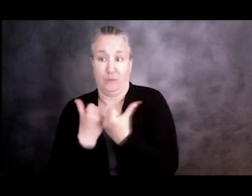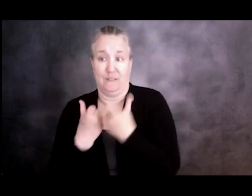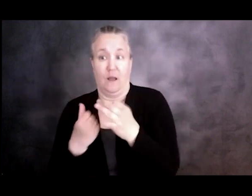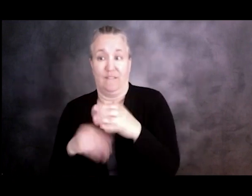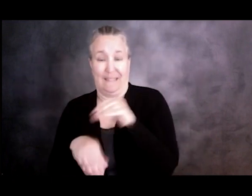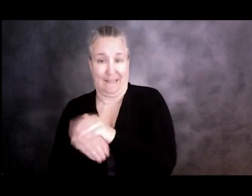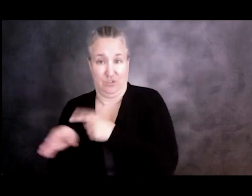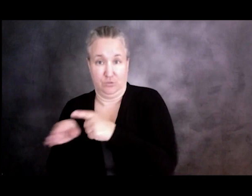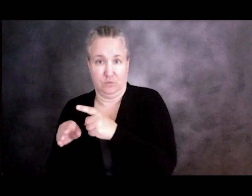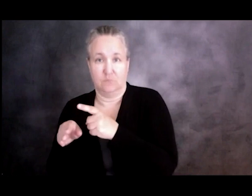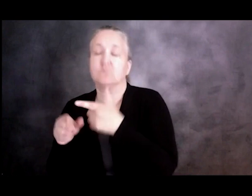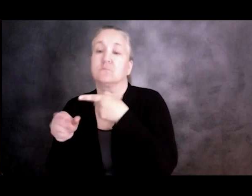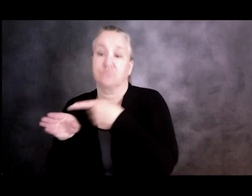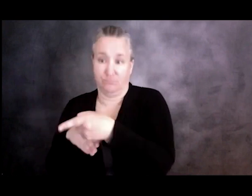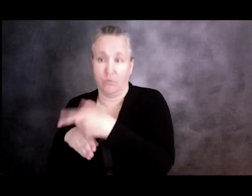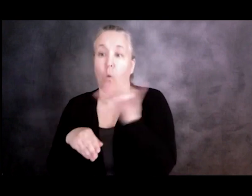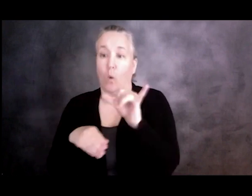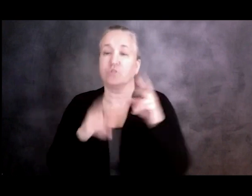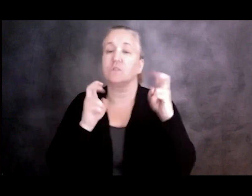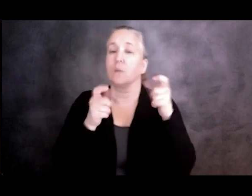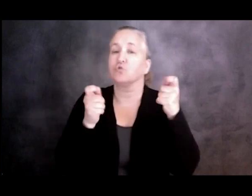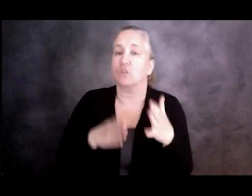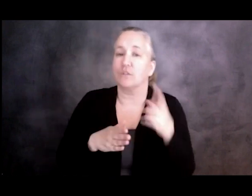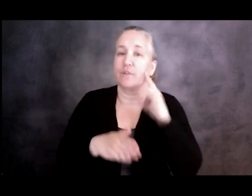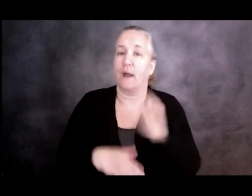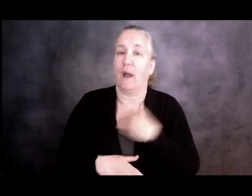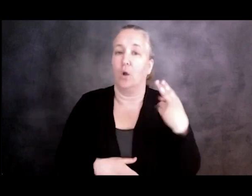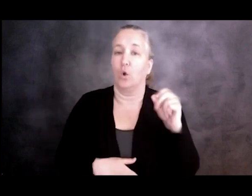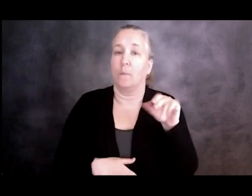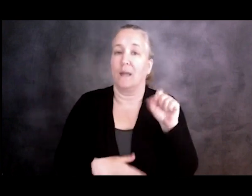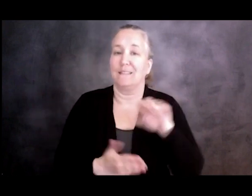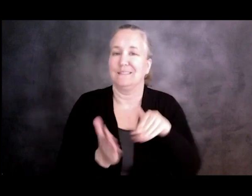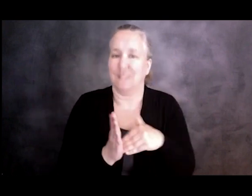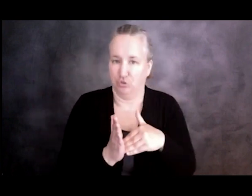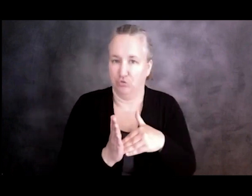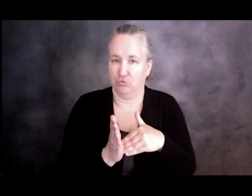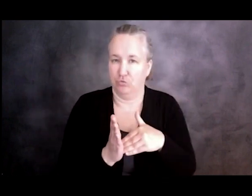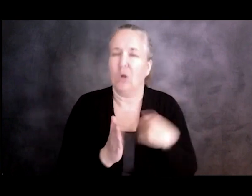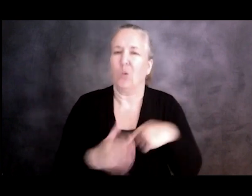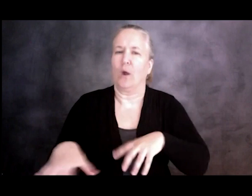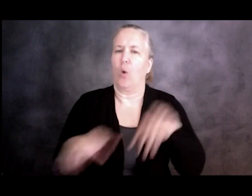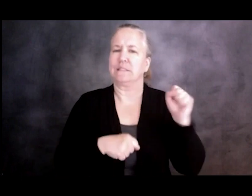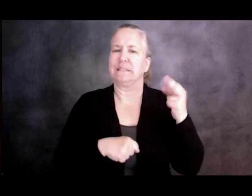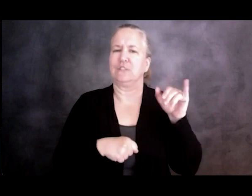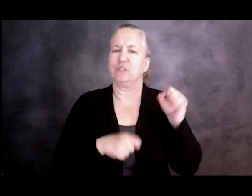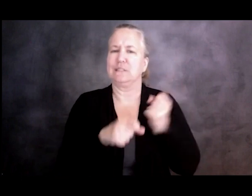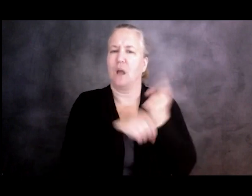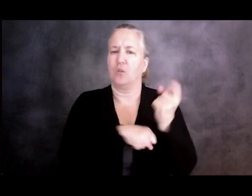He's also the topic director-- our Humanities Center runs an annual topic series. So our topic this year is migration in this lecture,